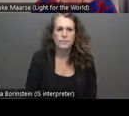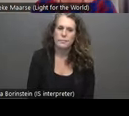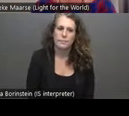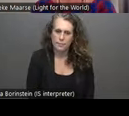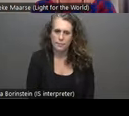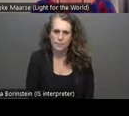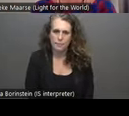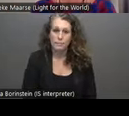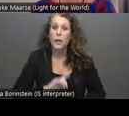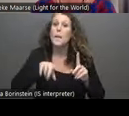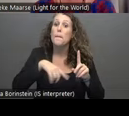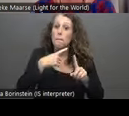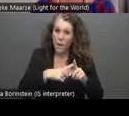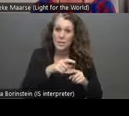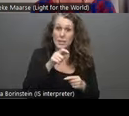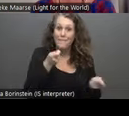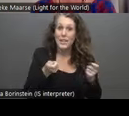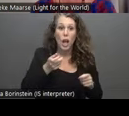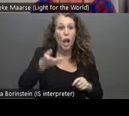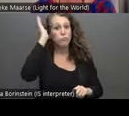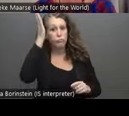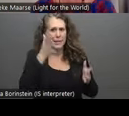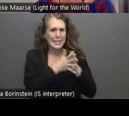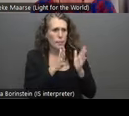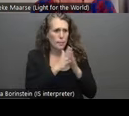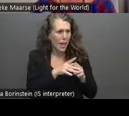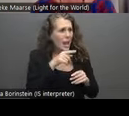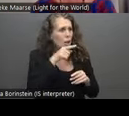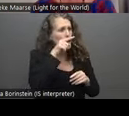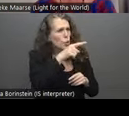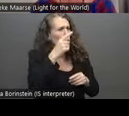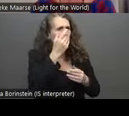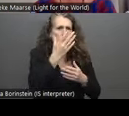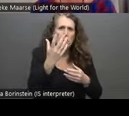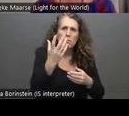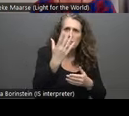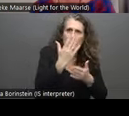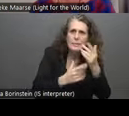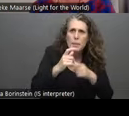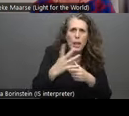disability inclusion as a business case. 15:33:21 And by doing so, the company, or